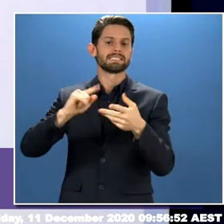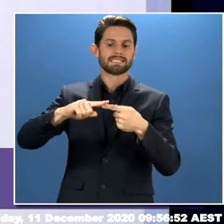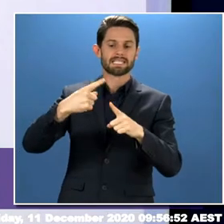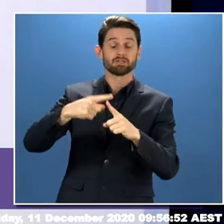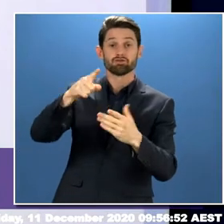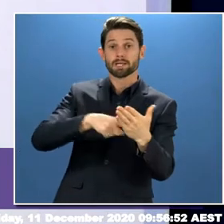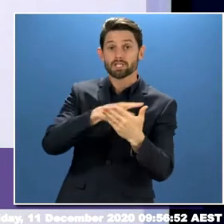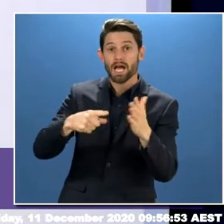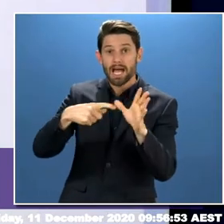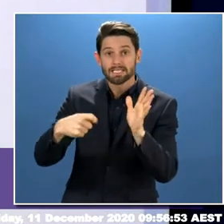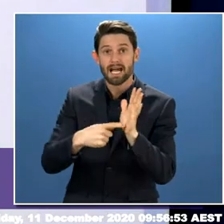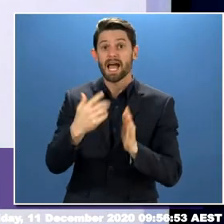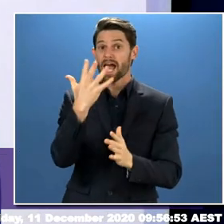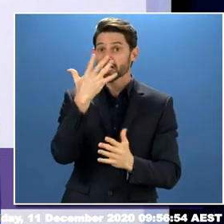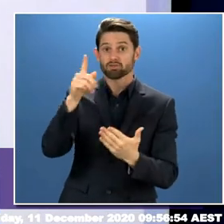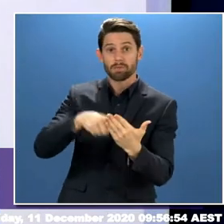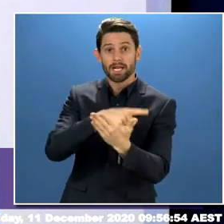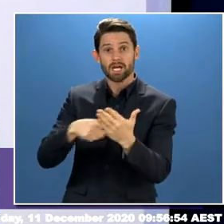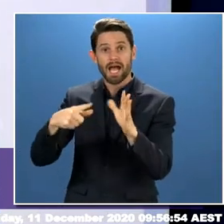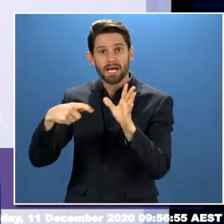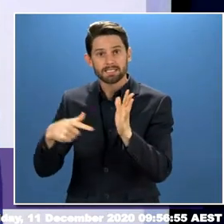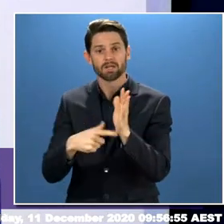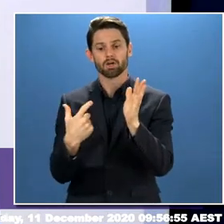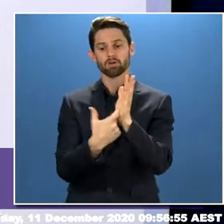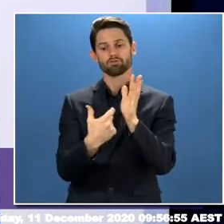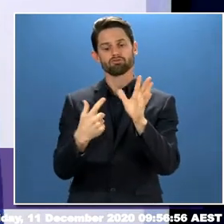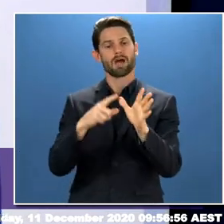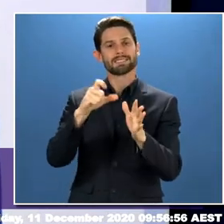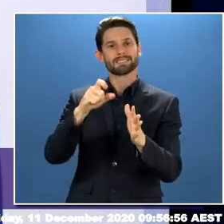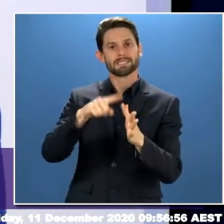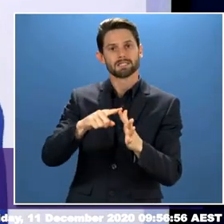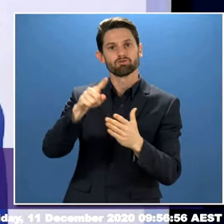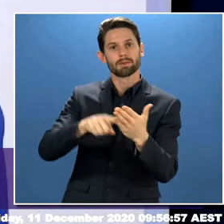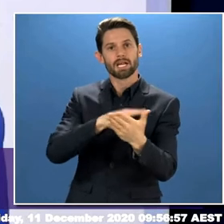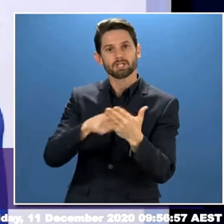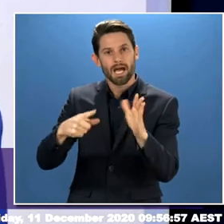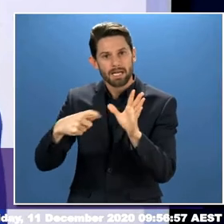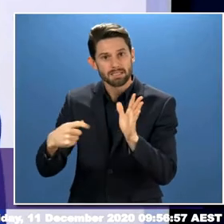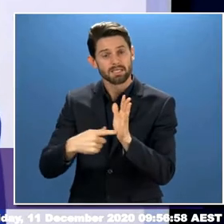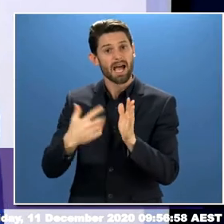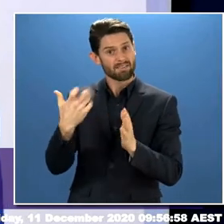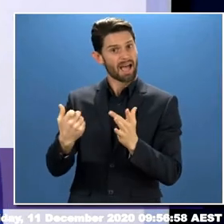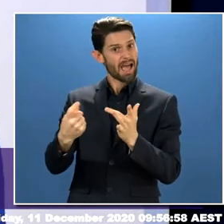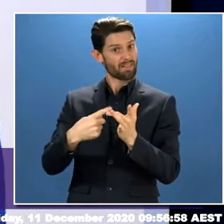Age Discrimination Act, Race Discrimination Act, but there is also some other Commissioners: a Human Rights Commissioner? Yes.